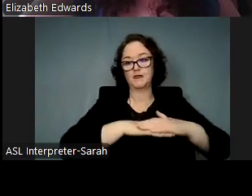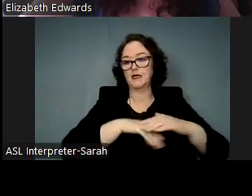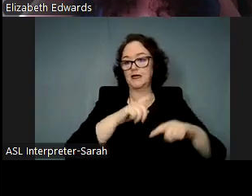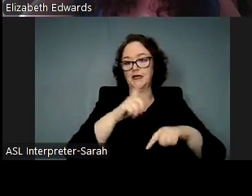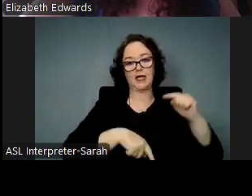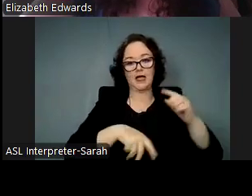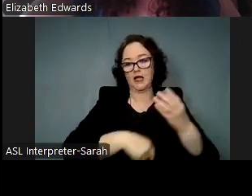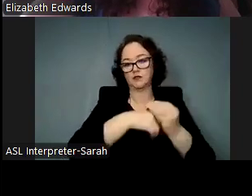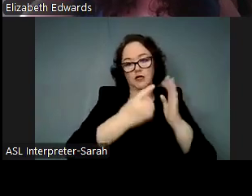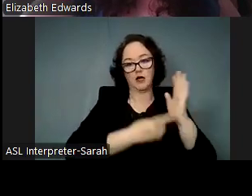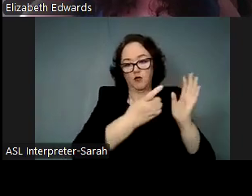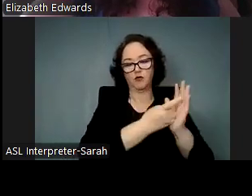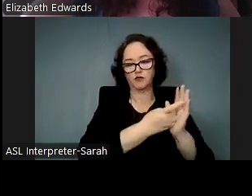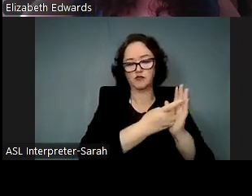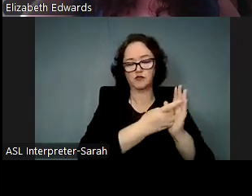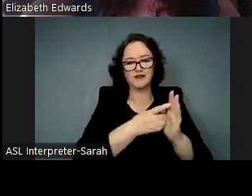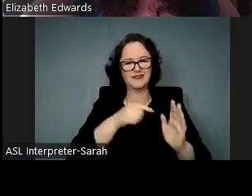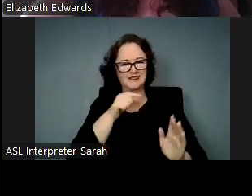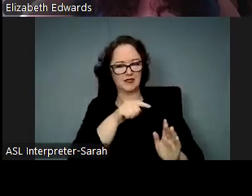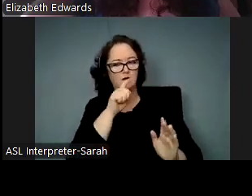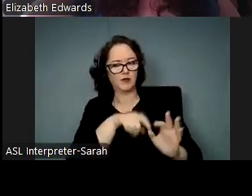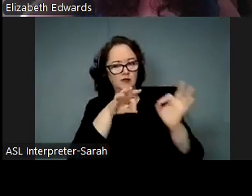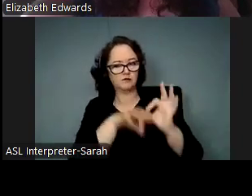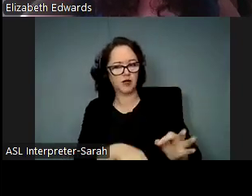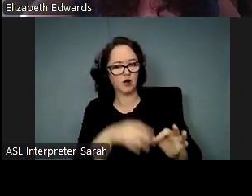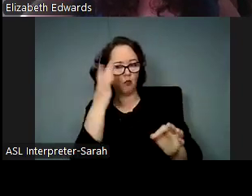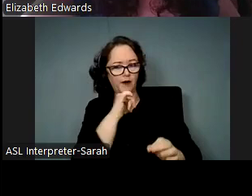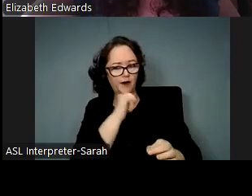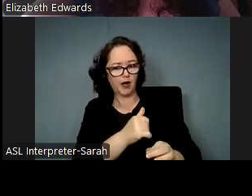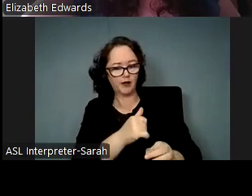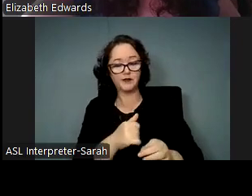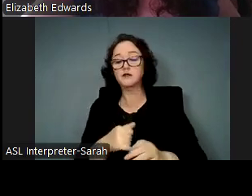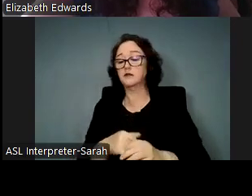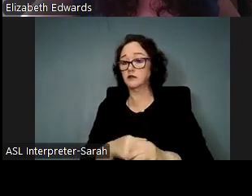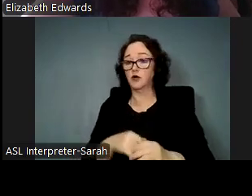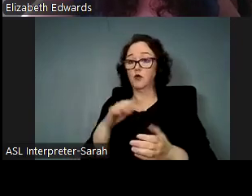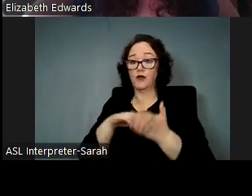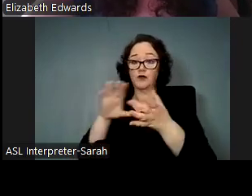actually do with waiver commenting. But, one thing I